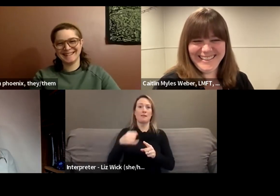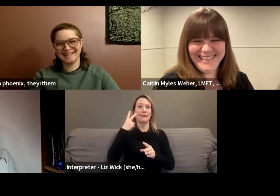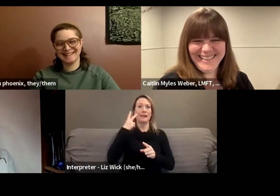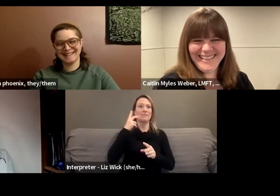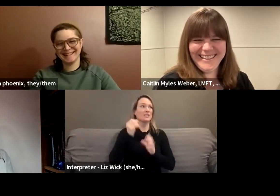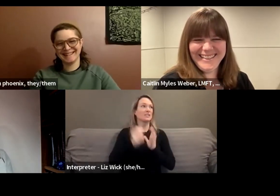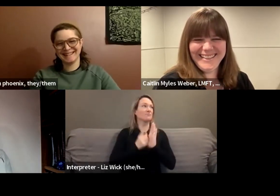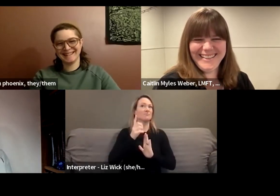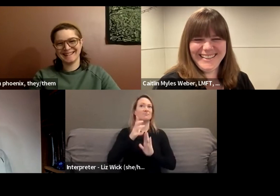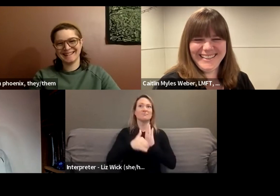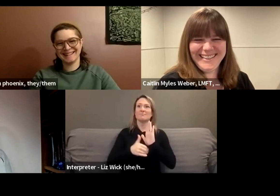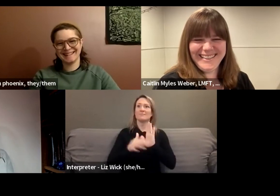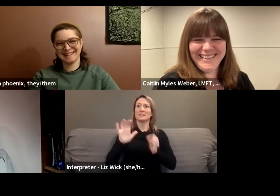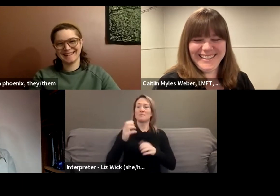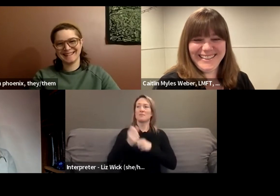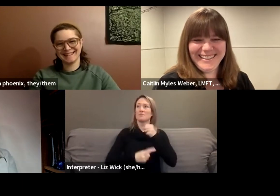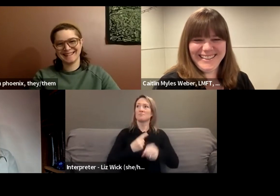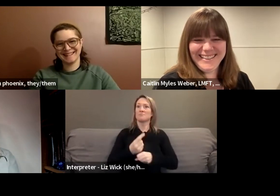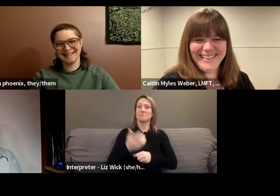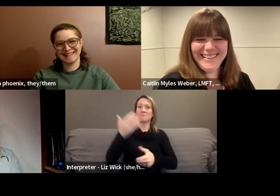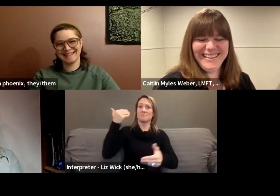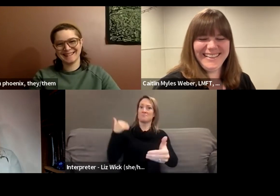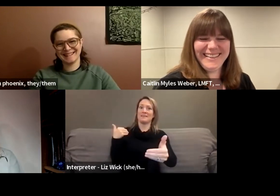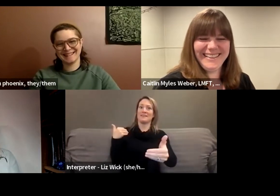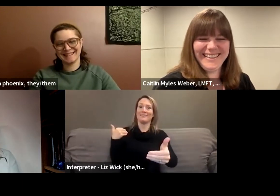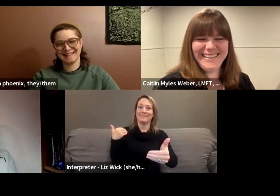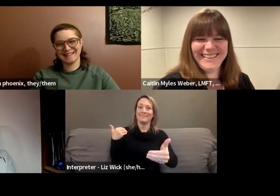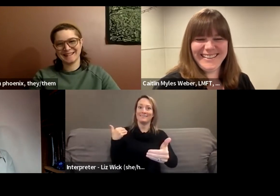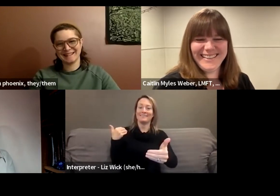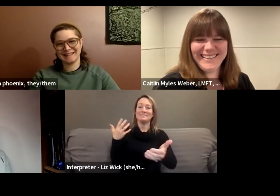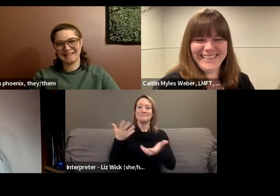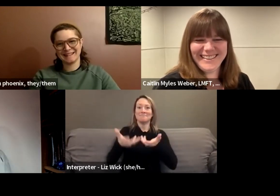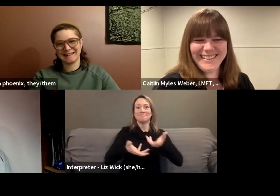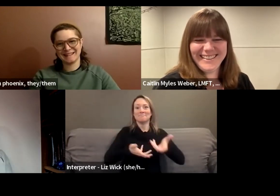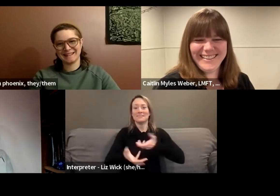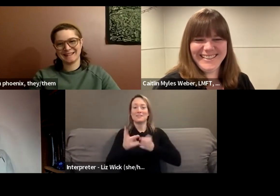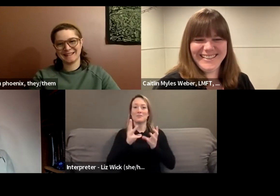the last year's worth of, you know, interactive workshop, webinar kind of thing.